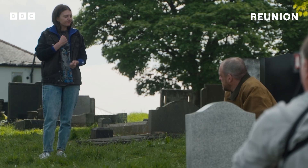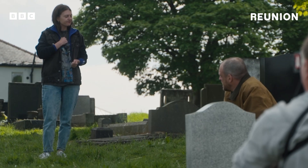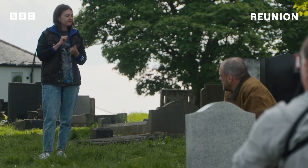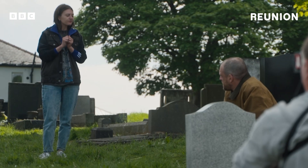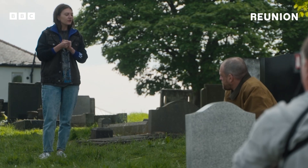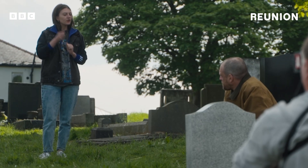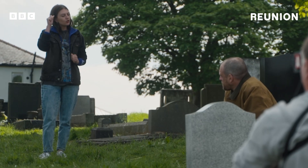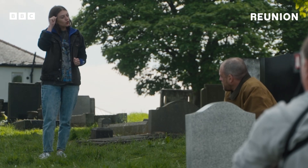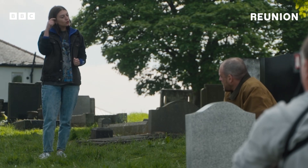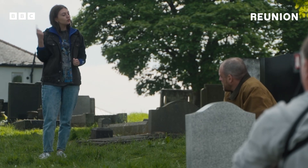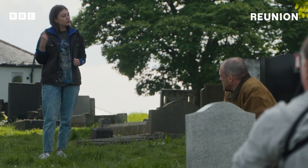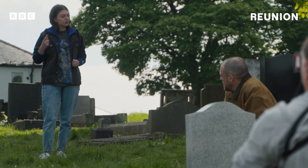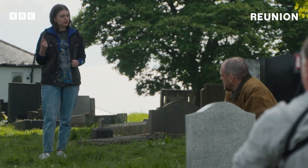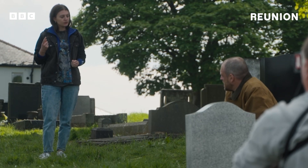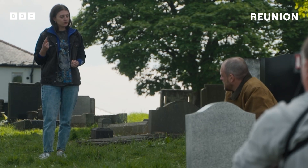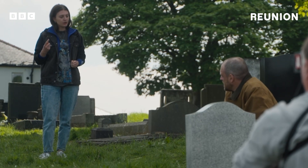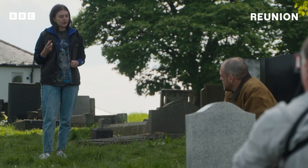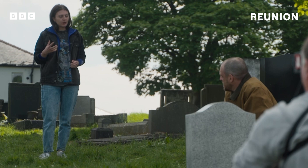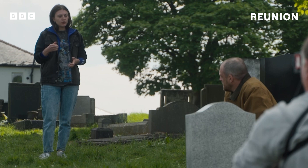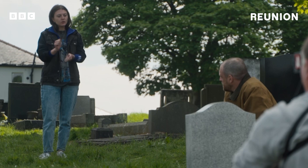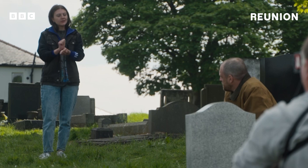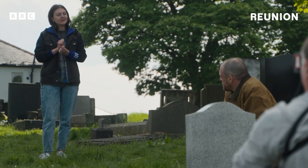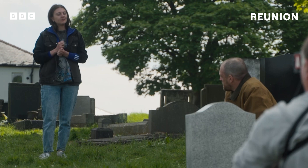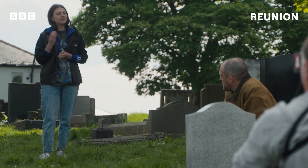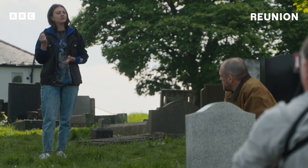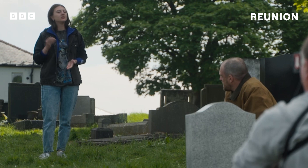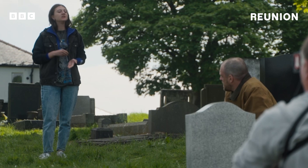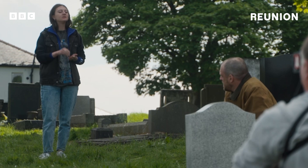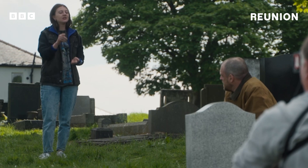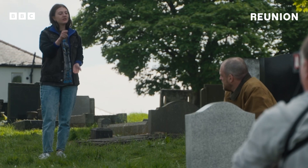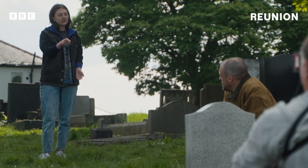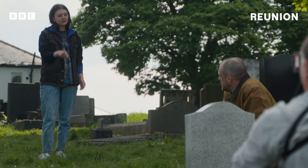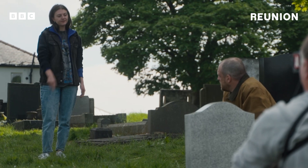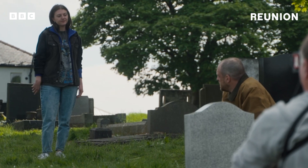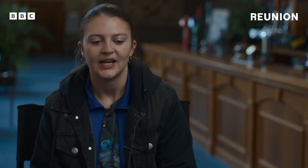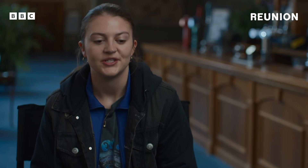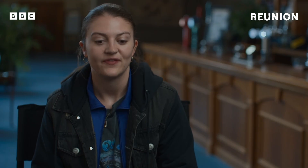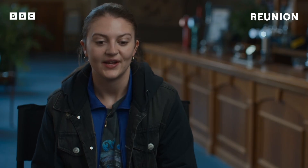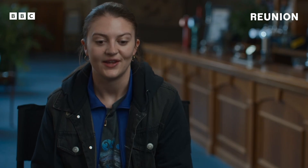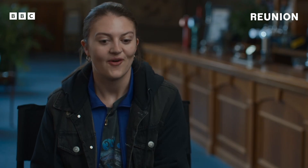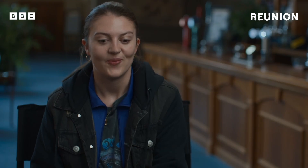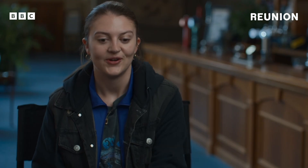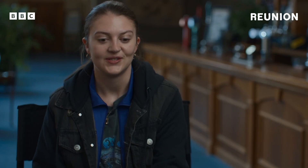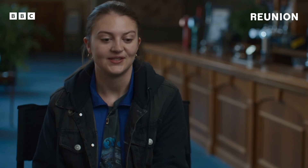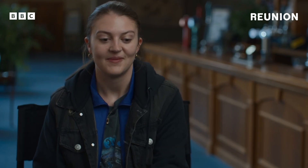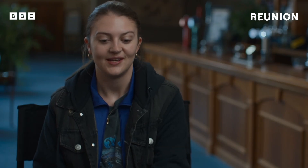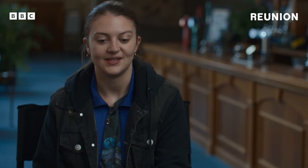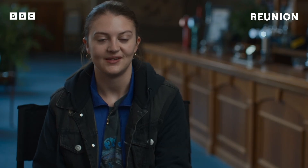So it's just been really amazing to learn it and soak it all up. I just find the whole process amazing